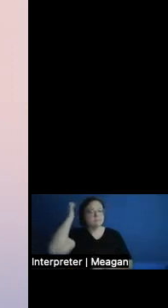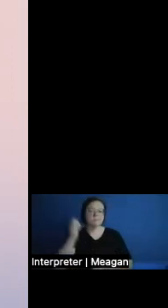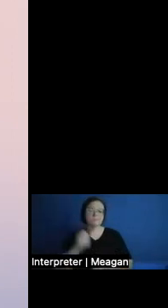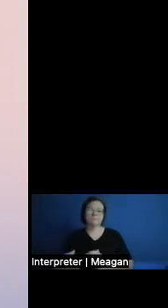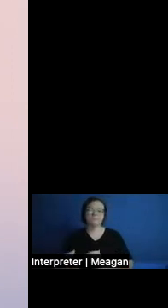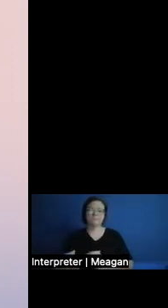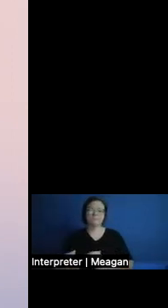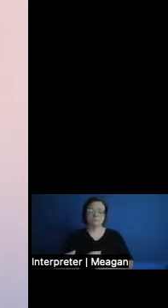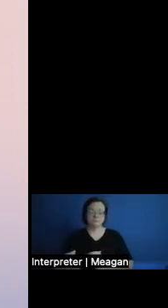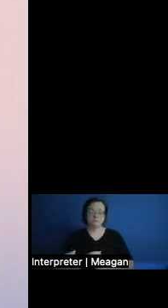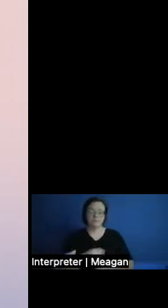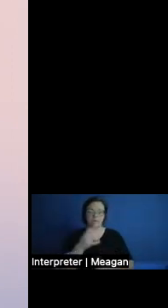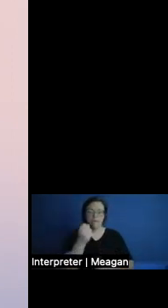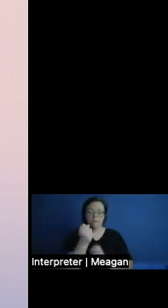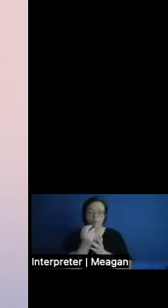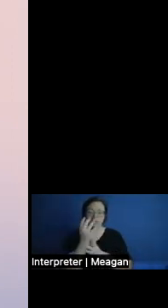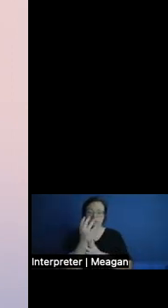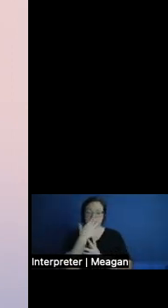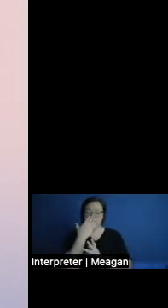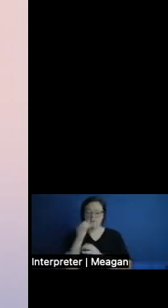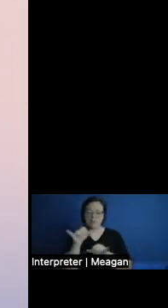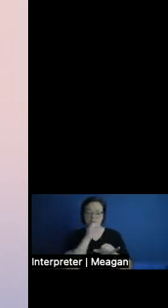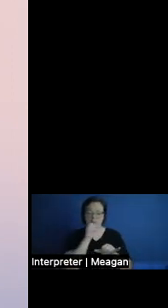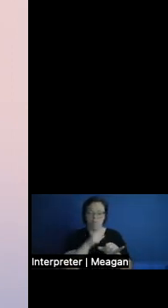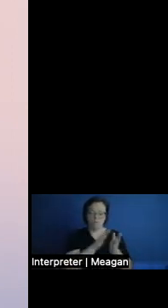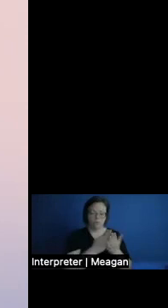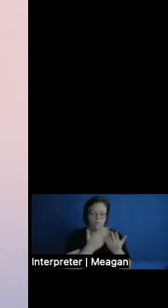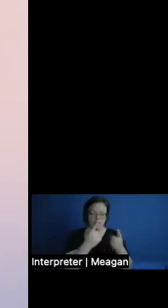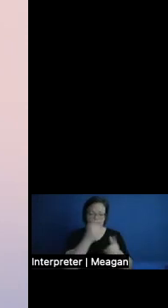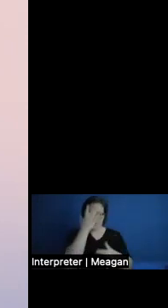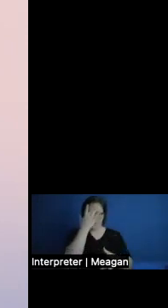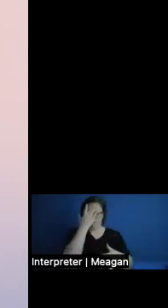“Milkweed smells like old books. So when I'm homesick I go to the used bookstore.